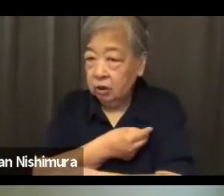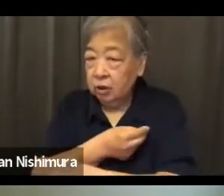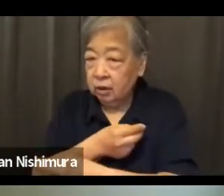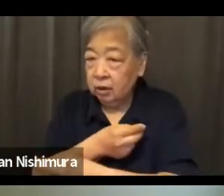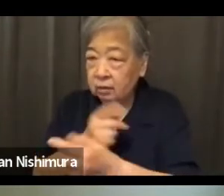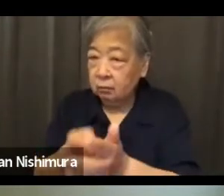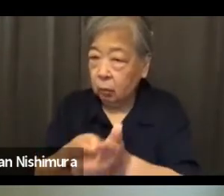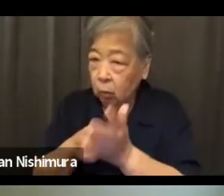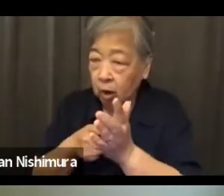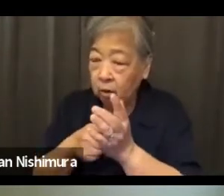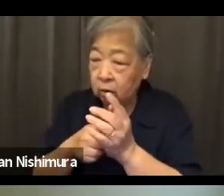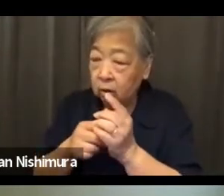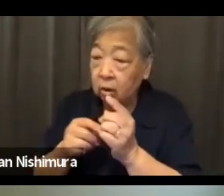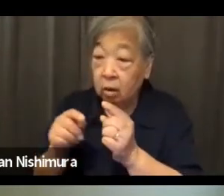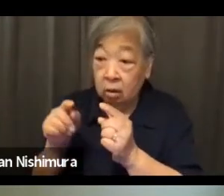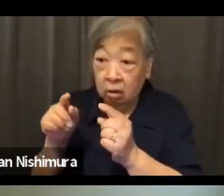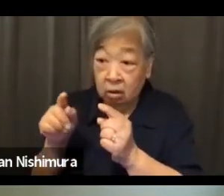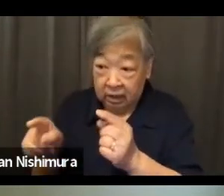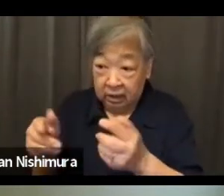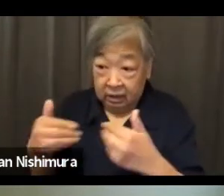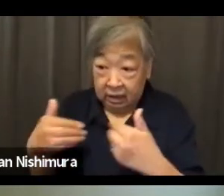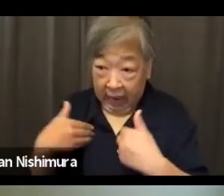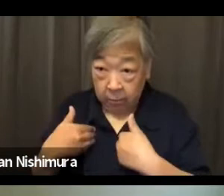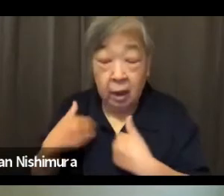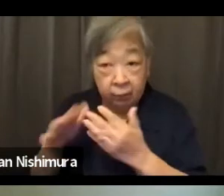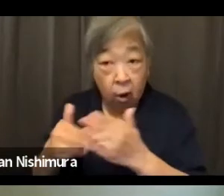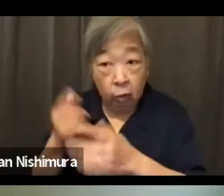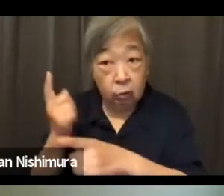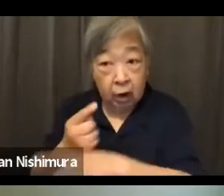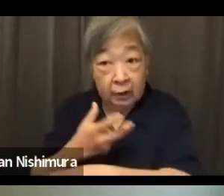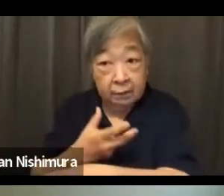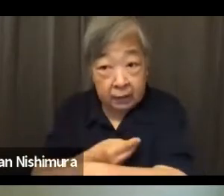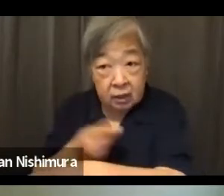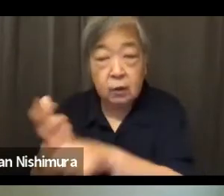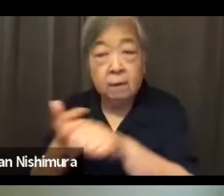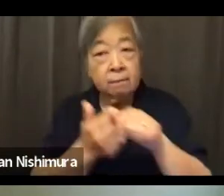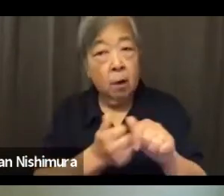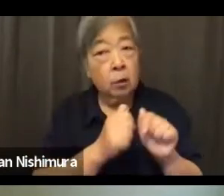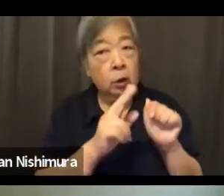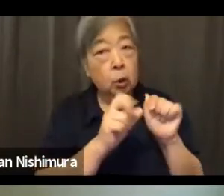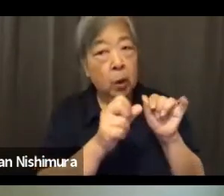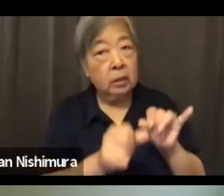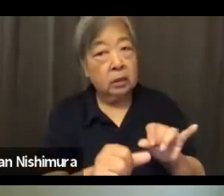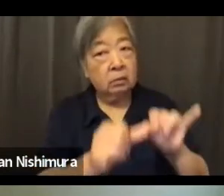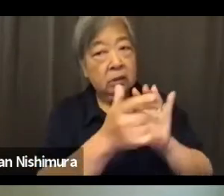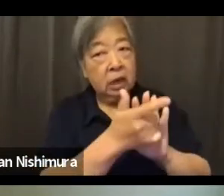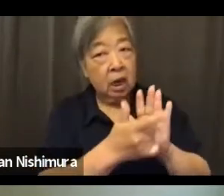Is this animal up to date on their vaccinations by U.S. standards? So it works both ways.